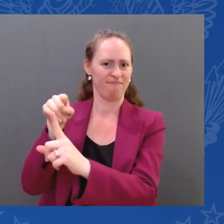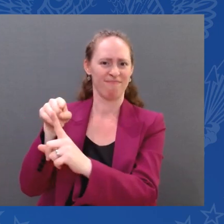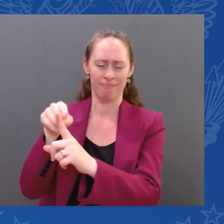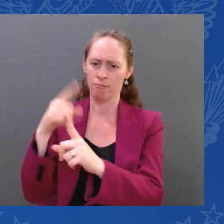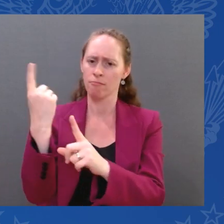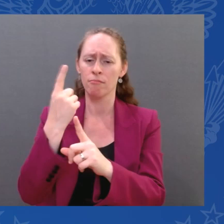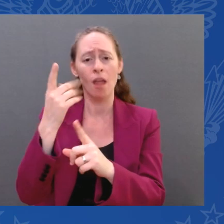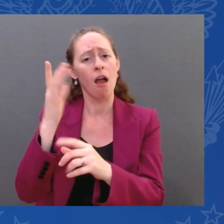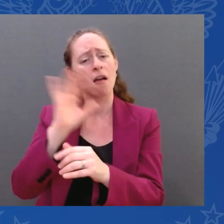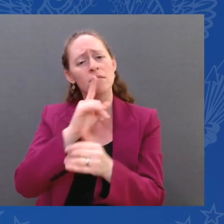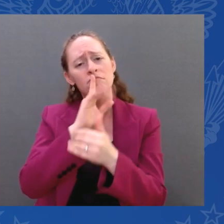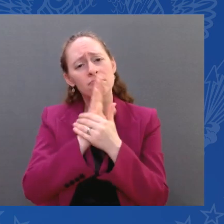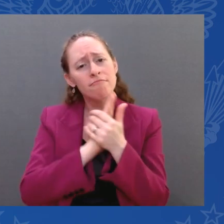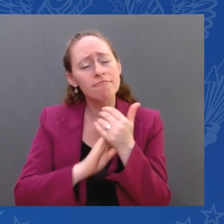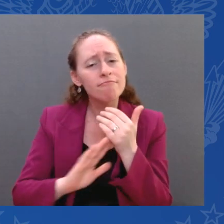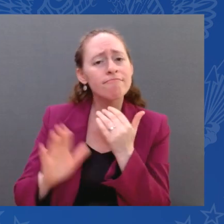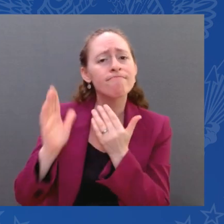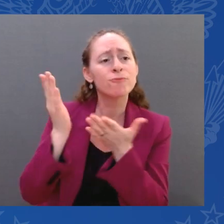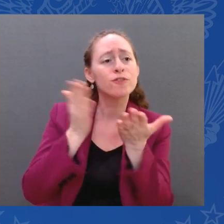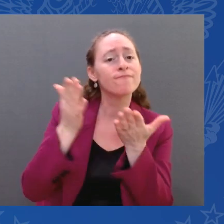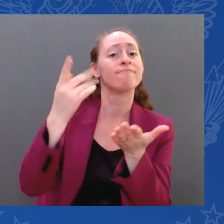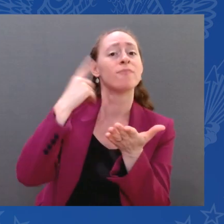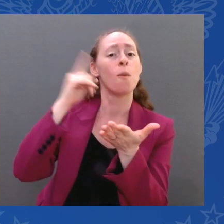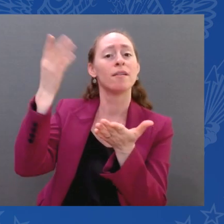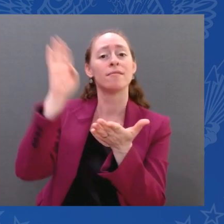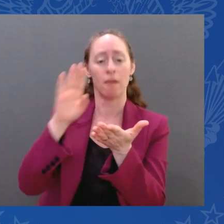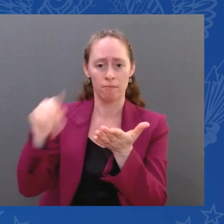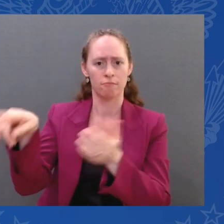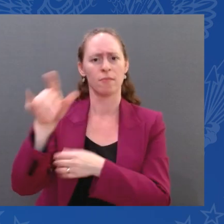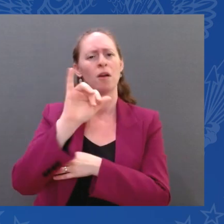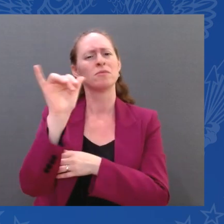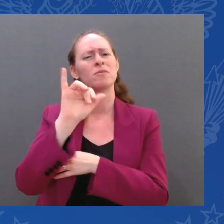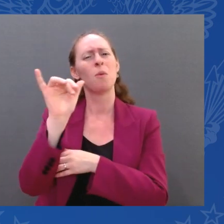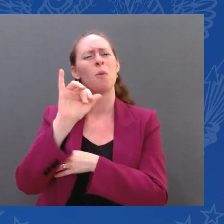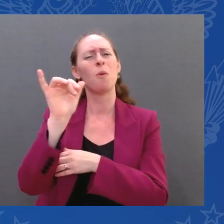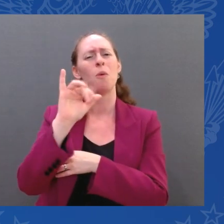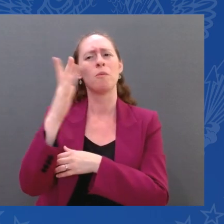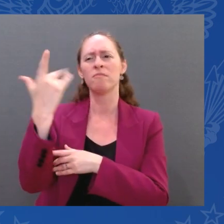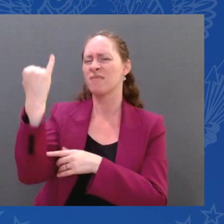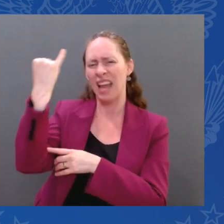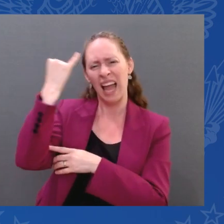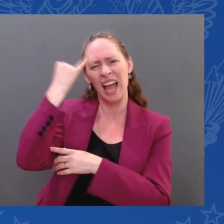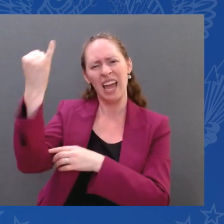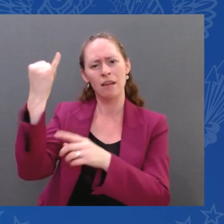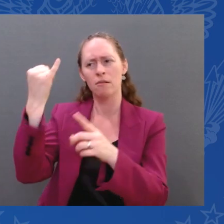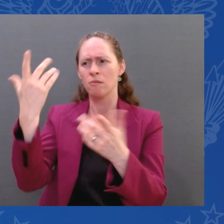that binds two great nations, democracy. Through more than 50 years of service with moral clarity,